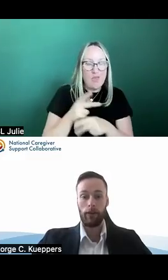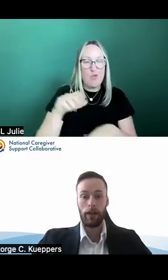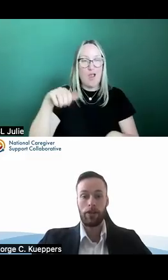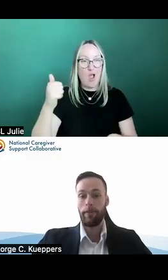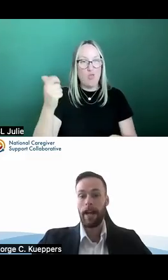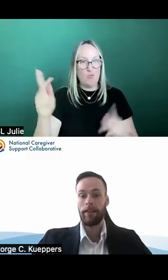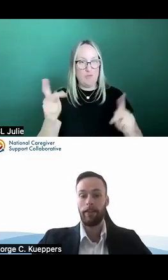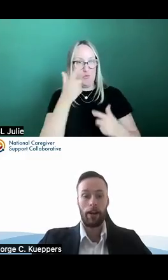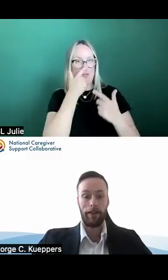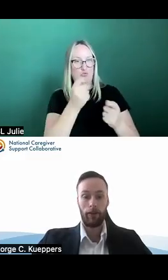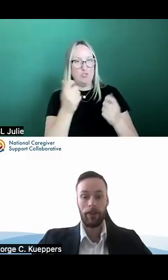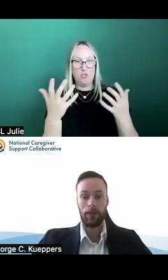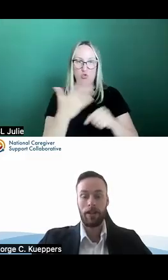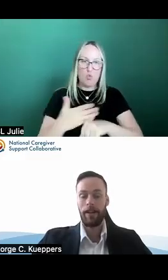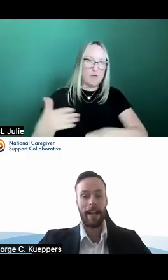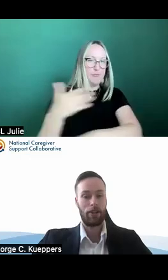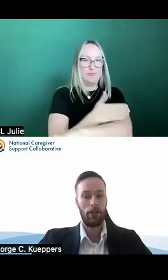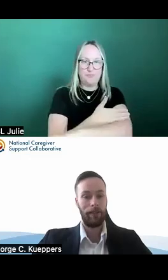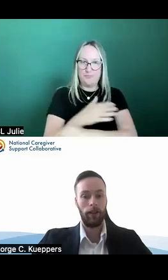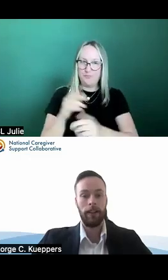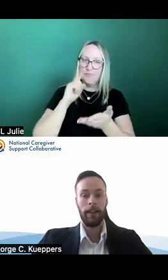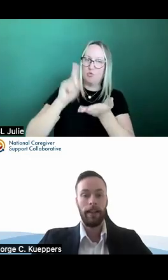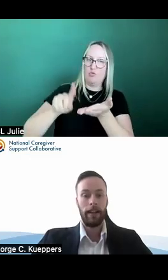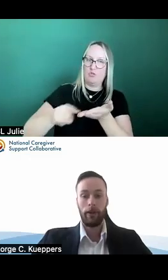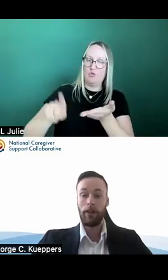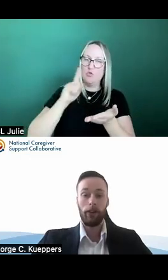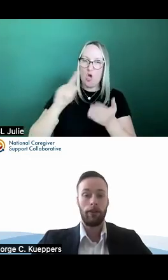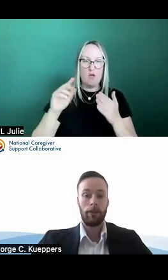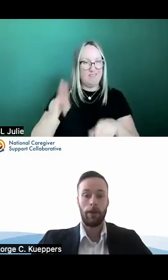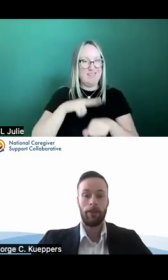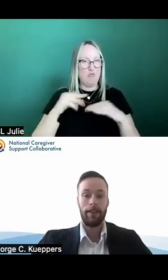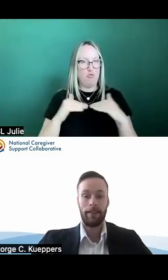the reach and impact of caregiving research on a national level. You can also use this website to